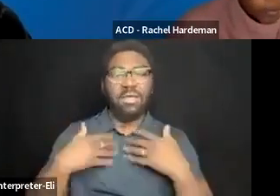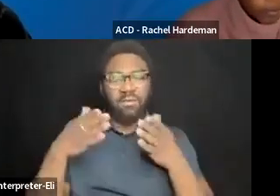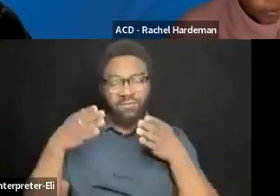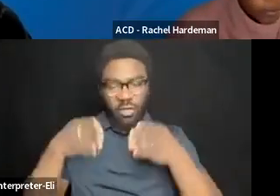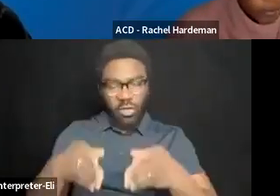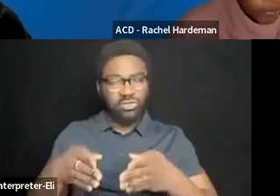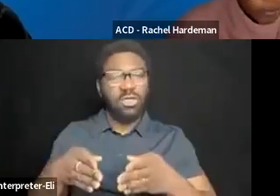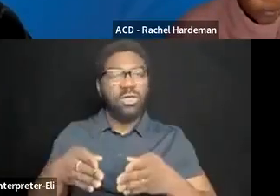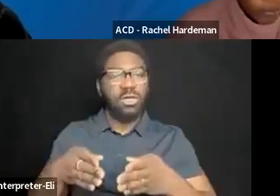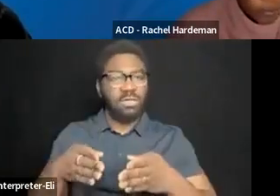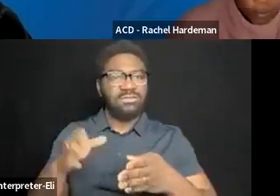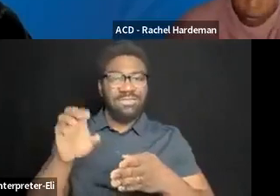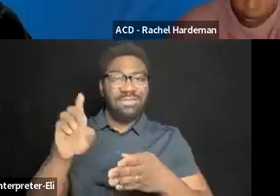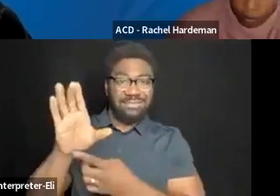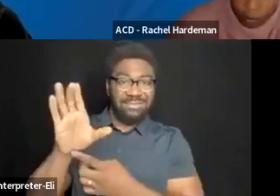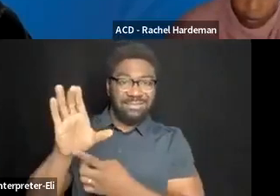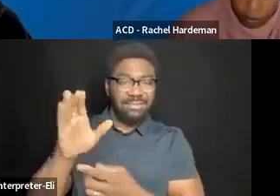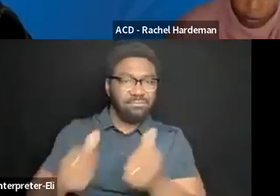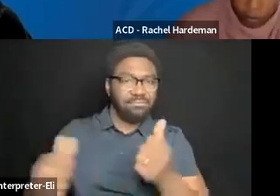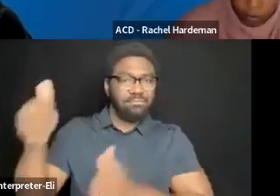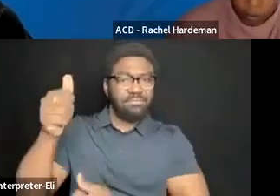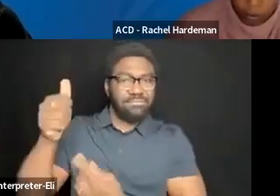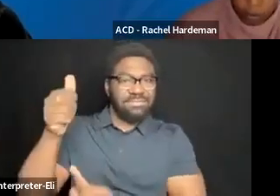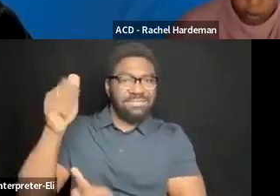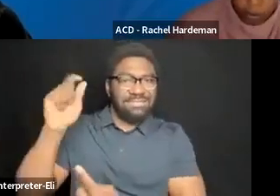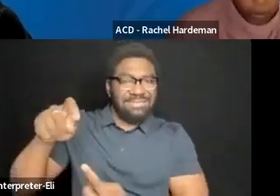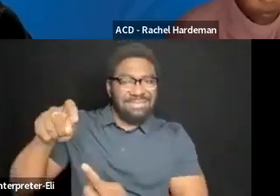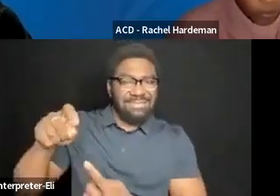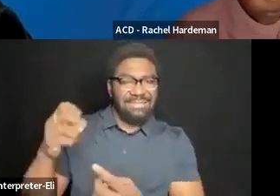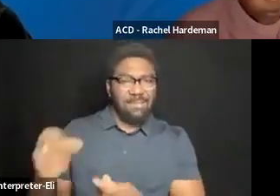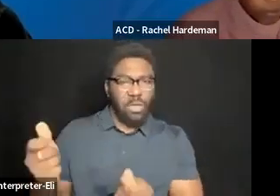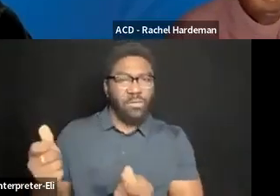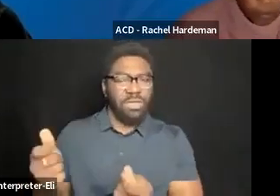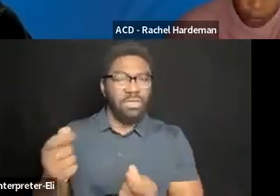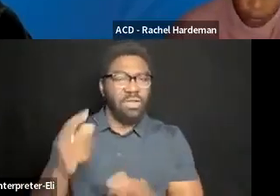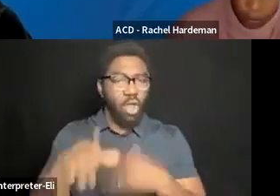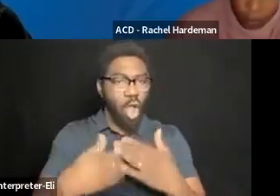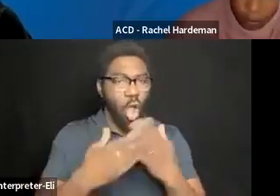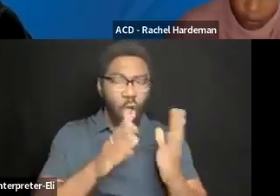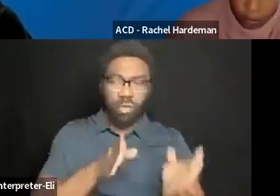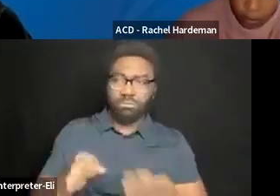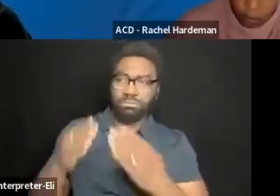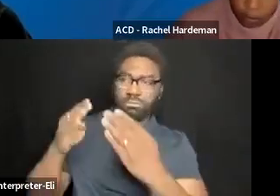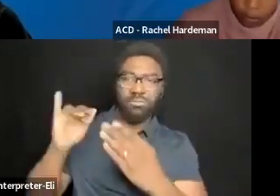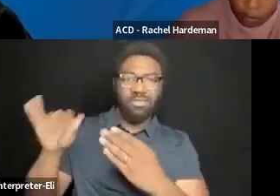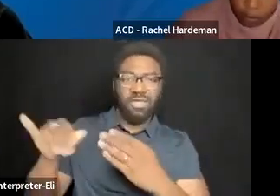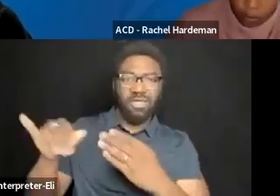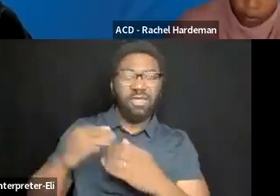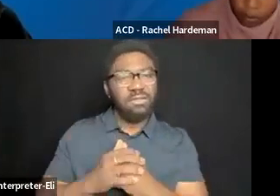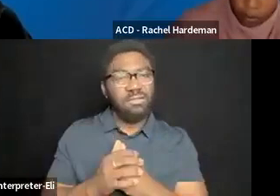and that'll be a rotating board of people from everywhere, to say, you know, I recognize